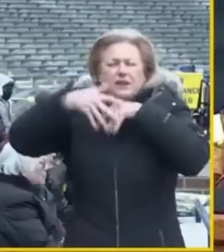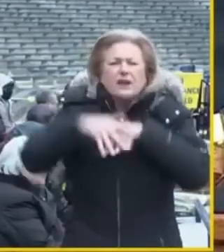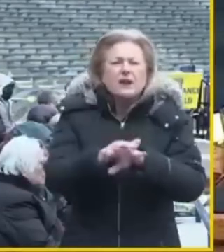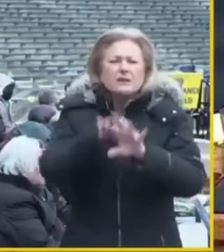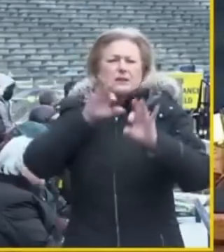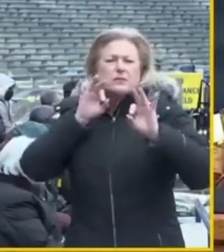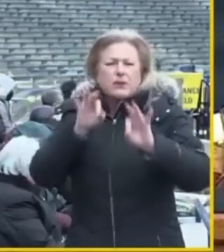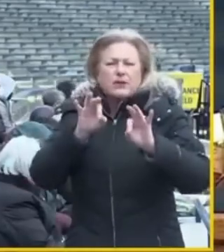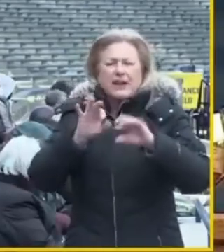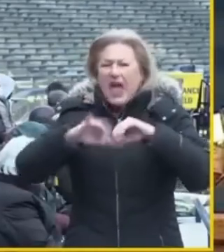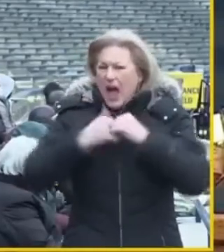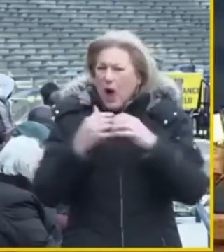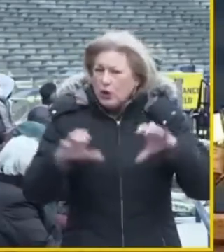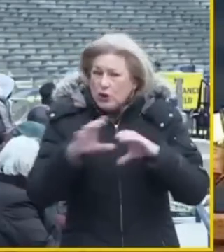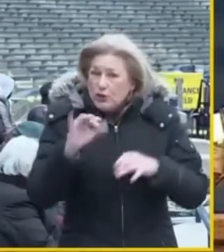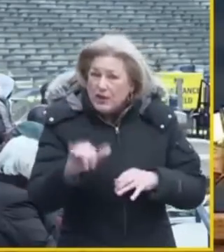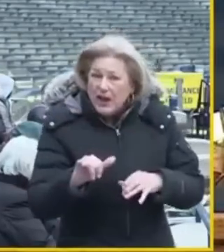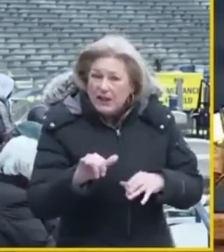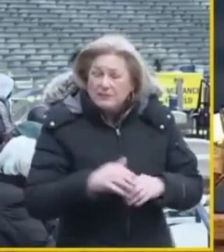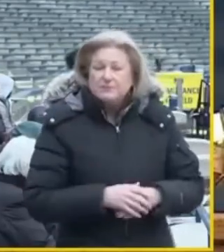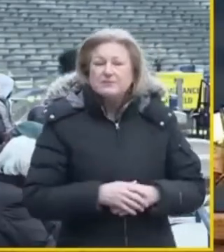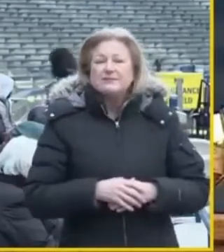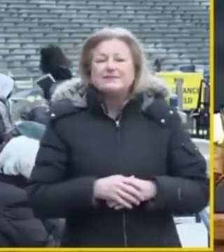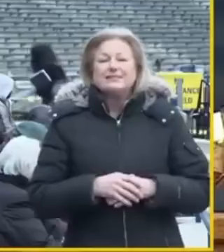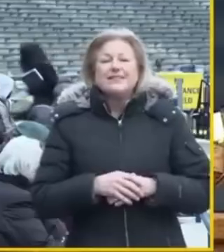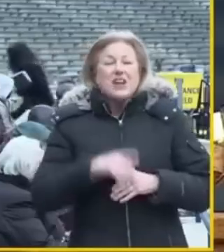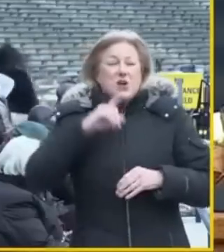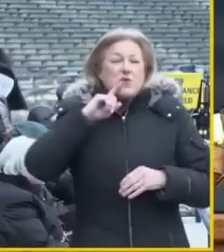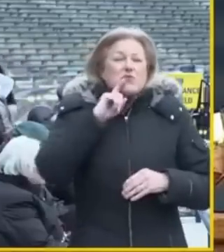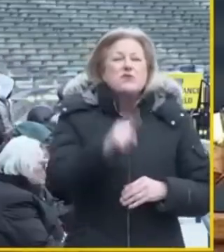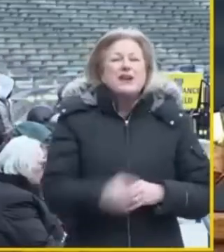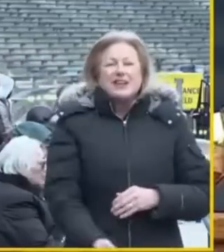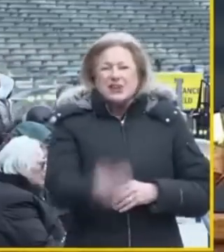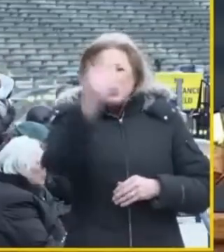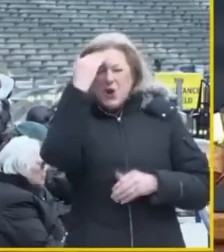So how do you do all this? By really getting to know yourself,